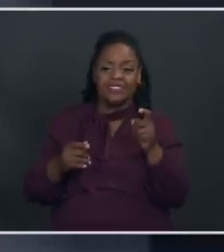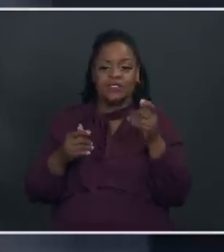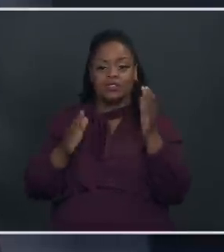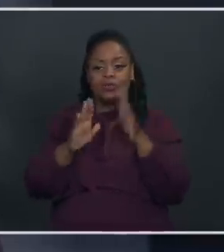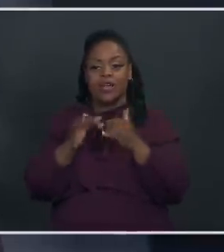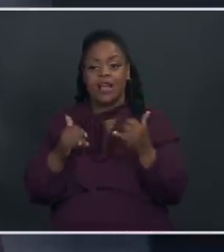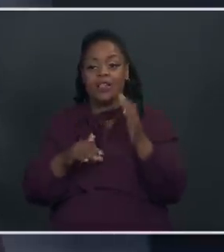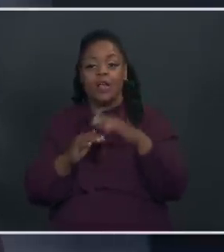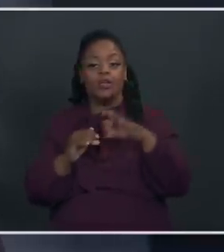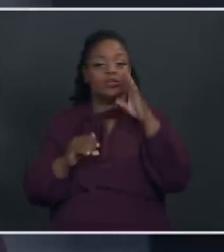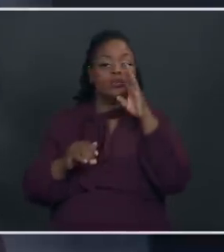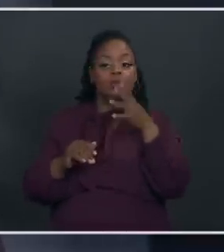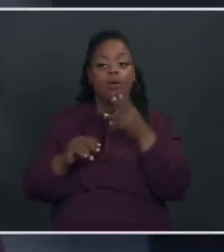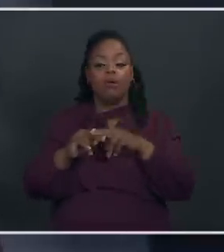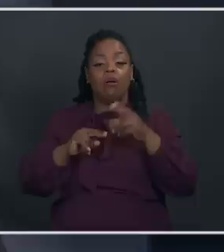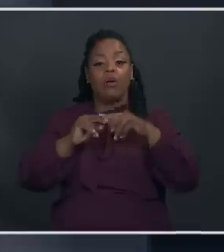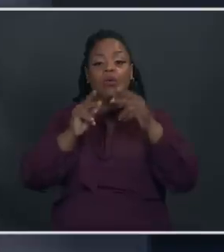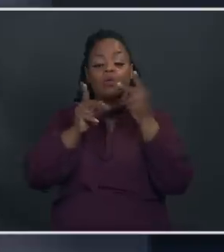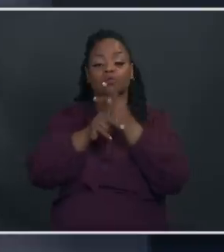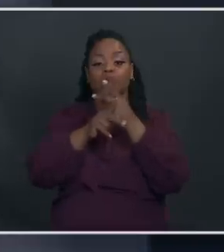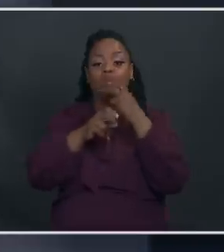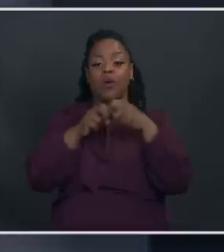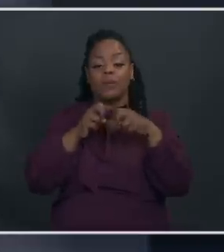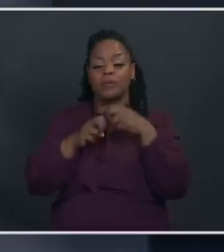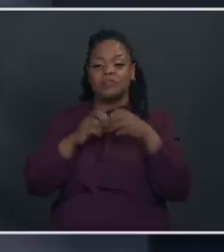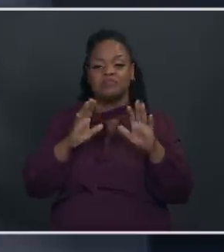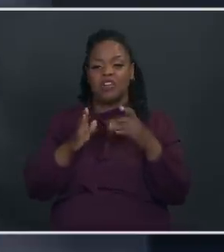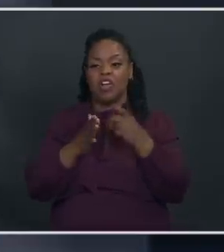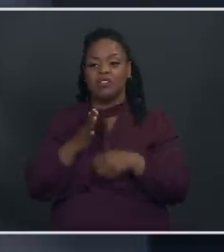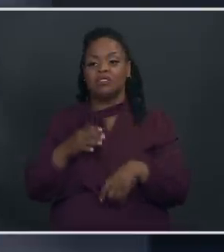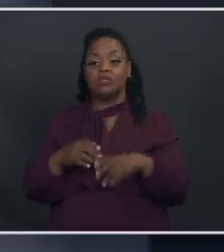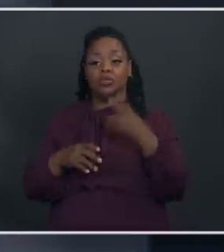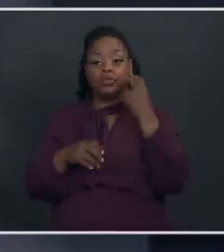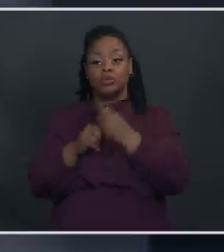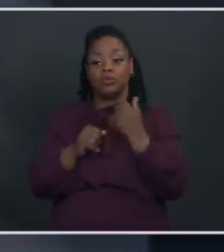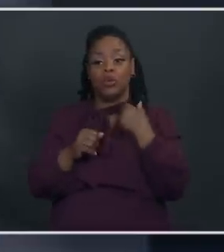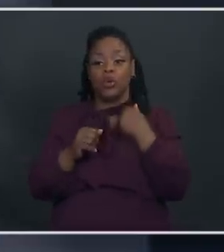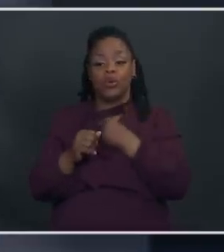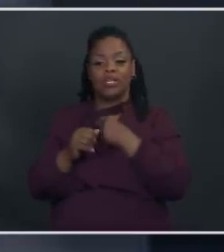We spent $265 billion, two years ago, on three -- three storms: